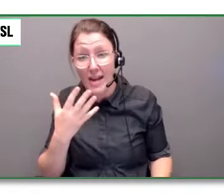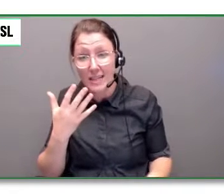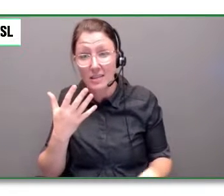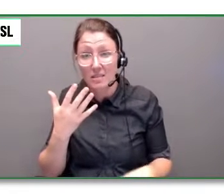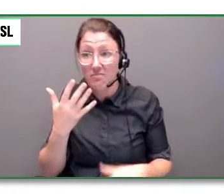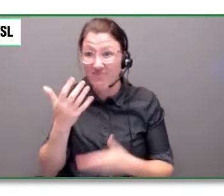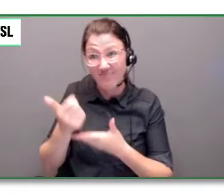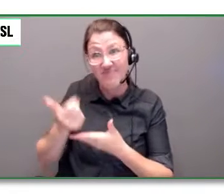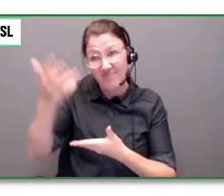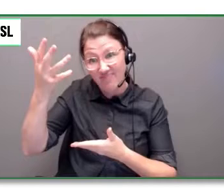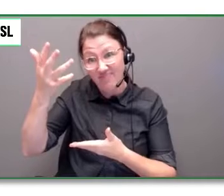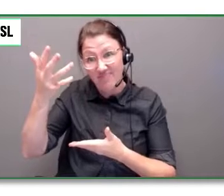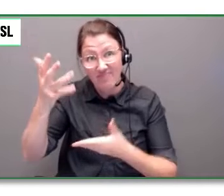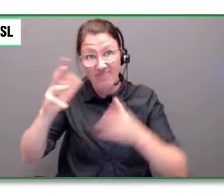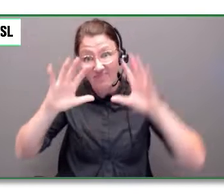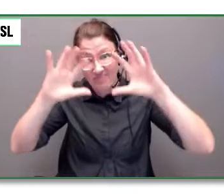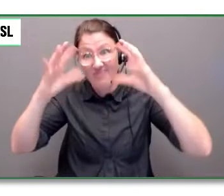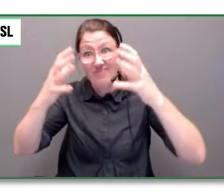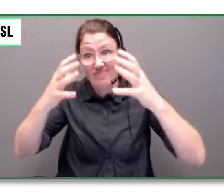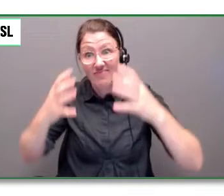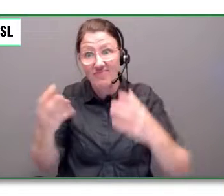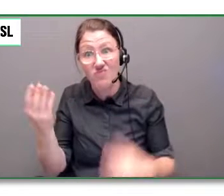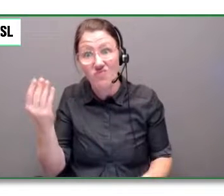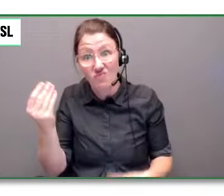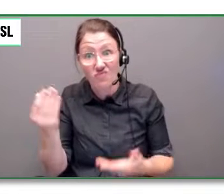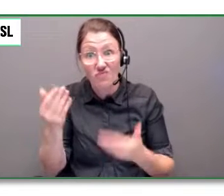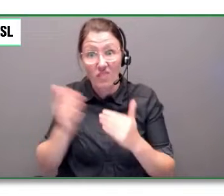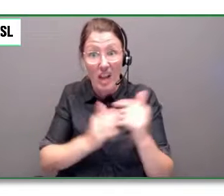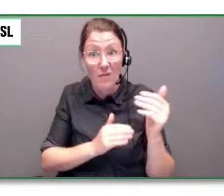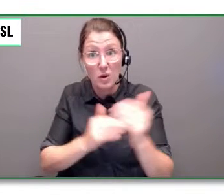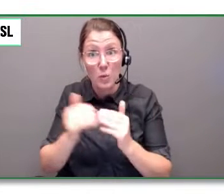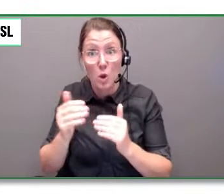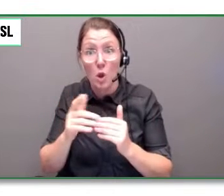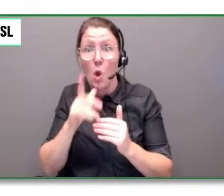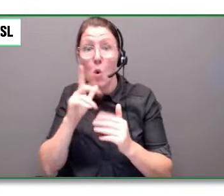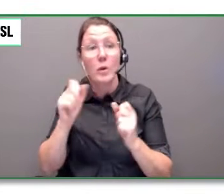able to access these spaces. So we're trying to consider all these different